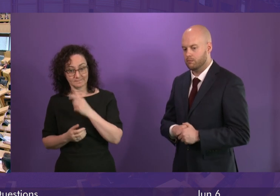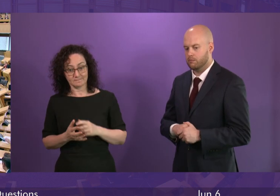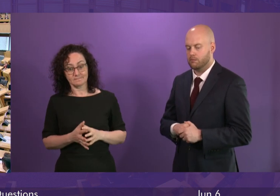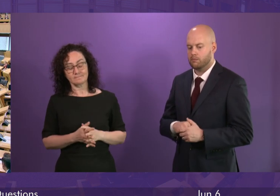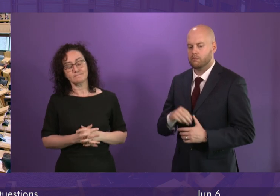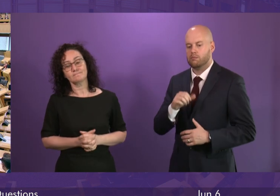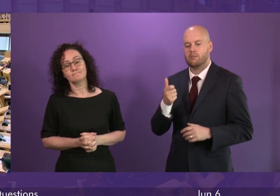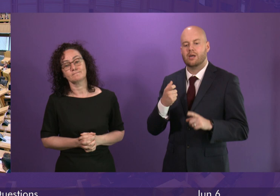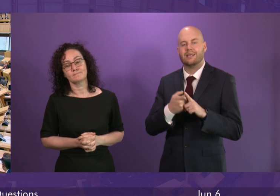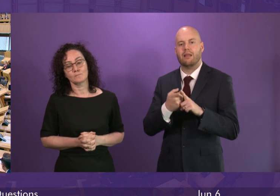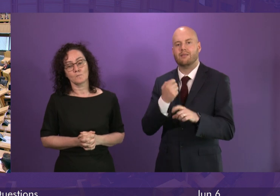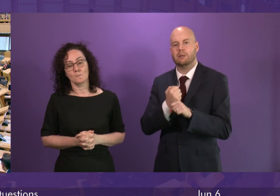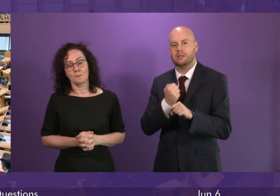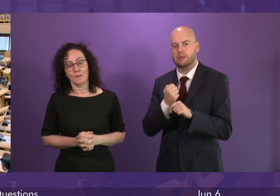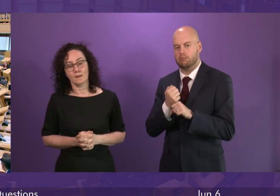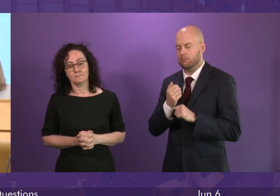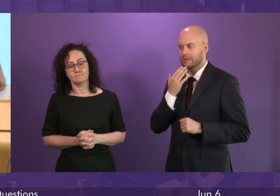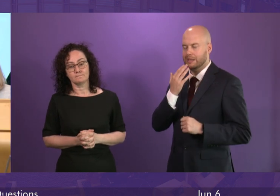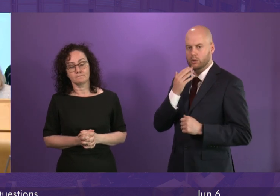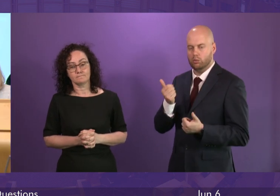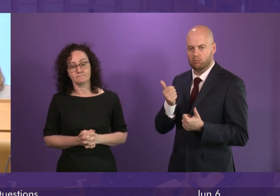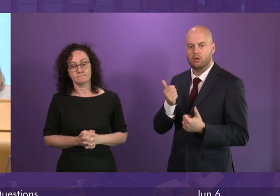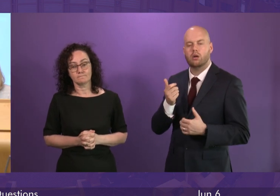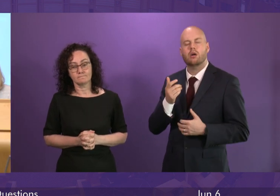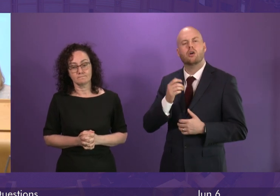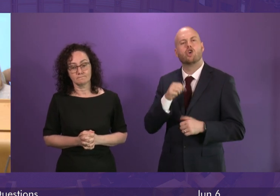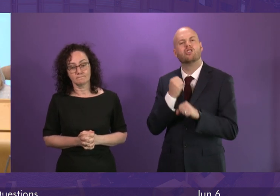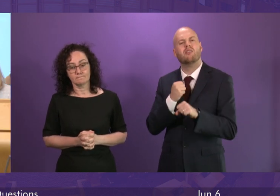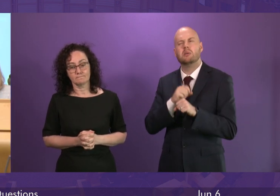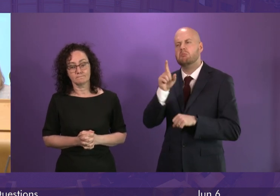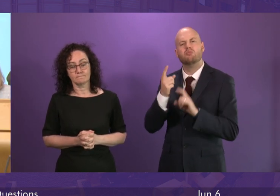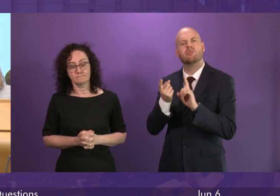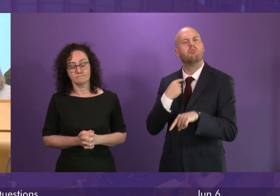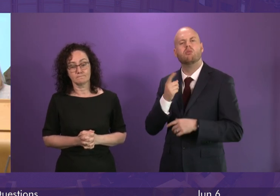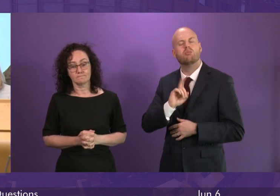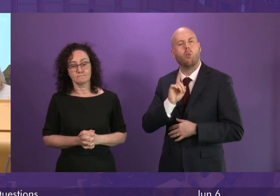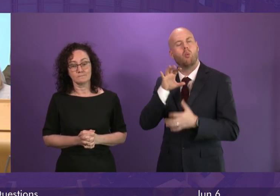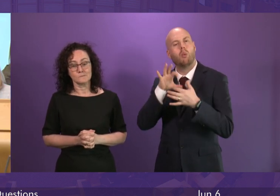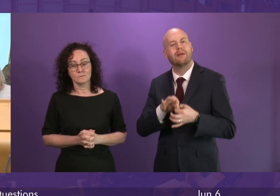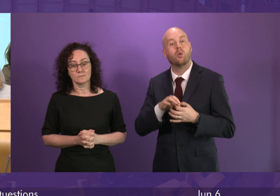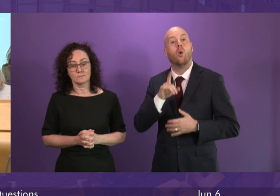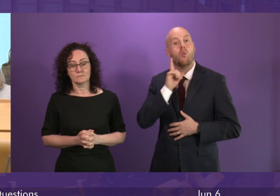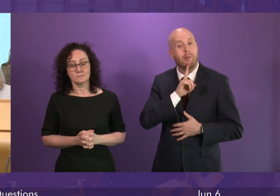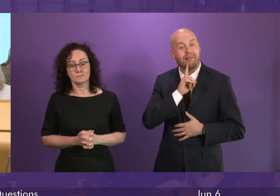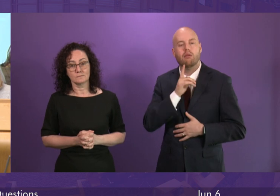To ask the Deputy First Minister what the Scottish Government’s response is to recent figures showing that the number of women and girls playing football in Scotland has almost